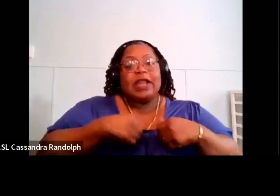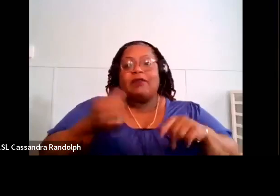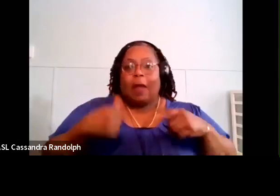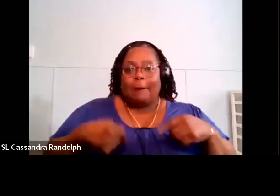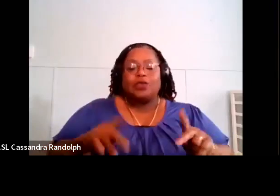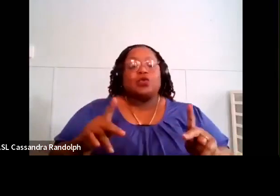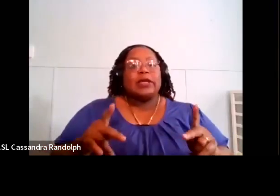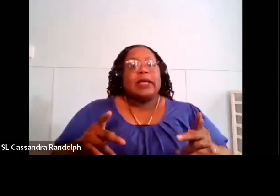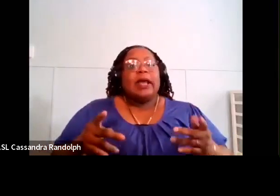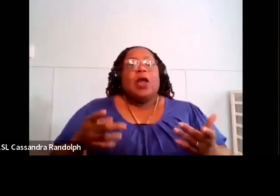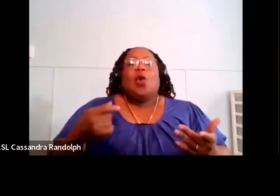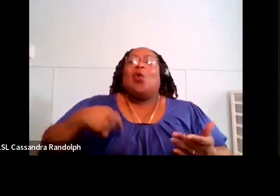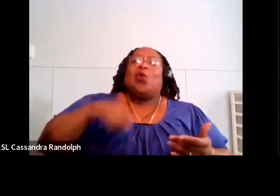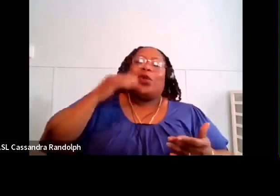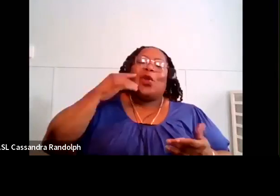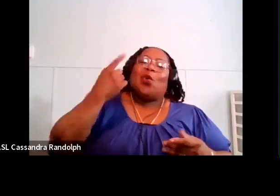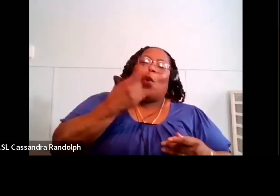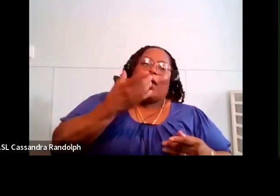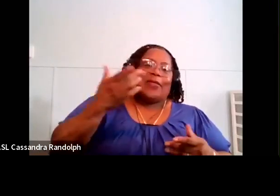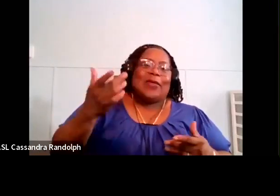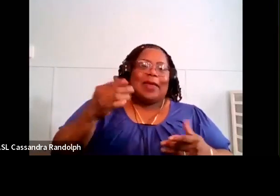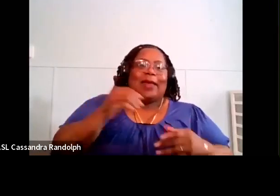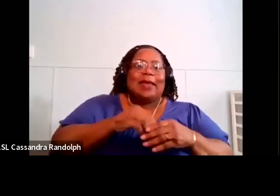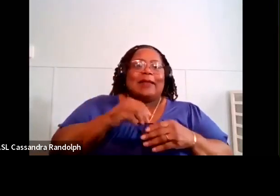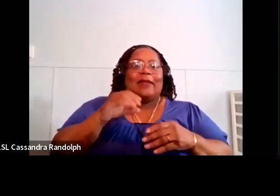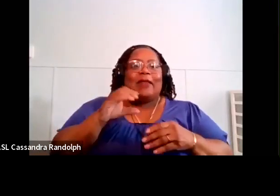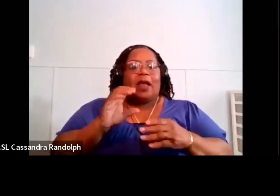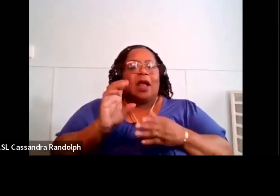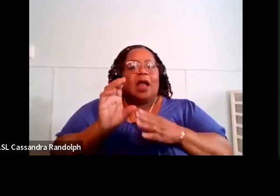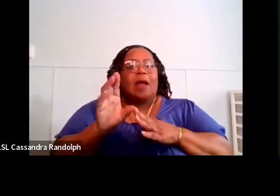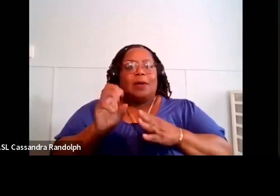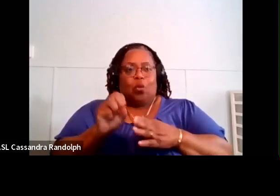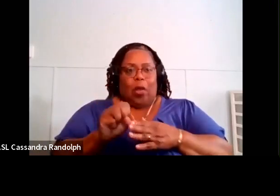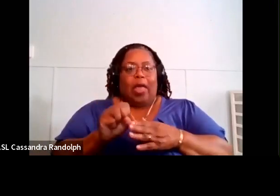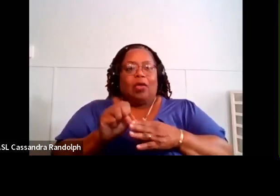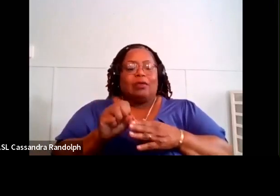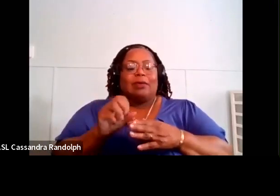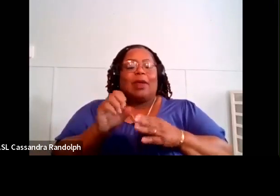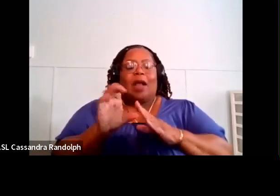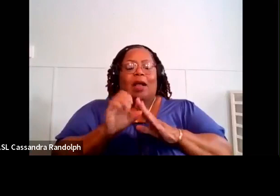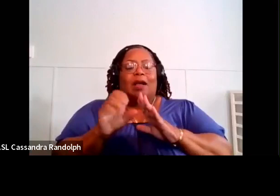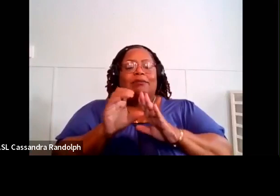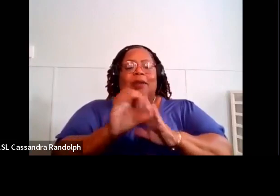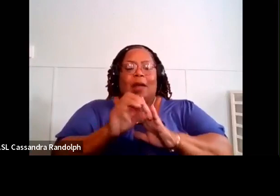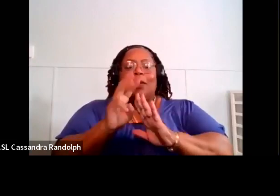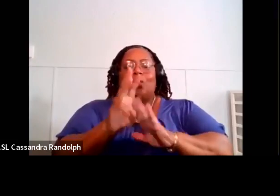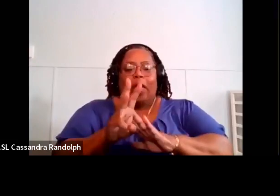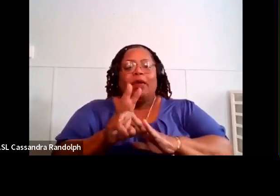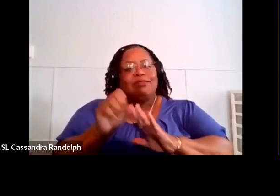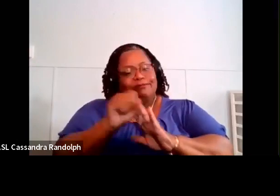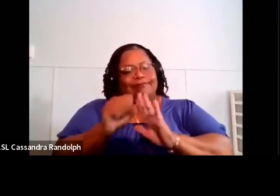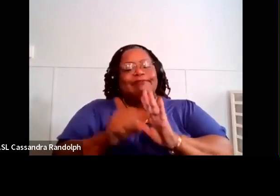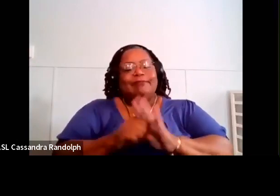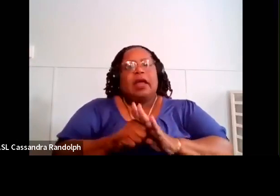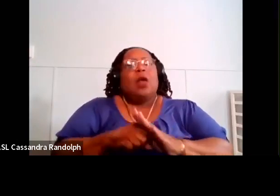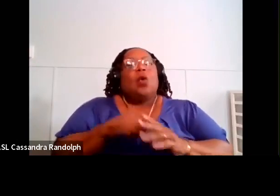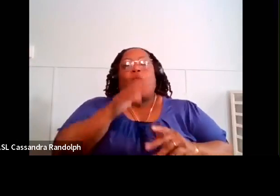for our daughters our nieces our goddaughter's. We want them to not have to fight the way we have and we want to make sure their next